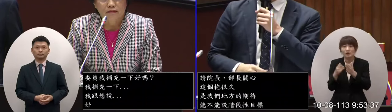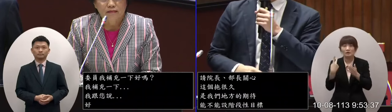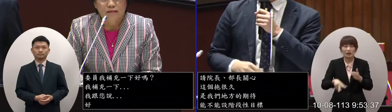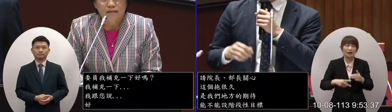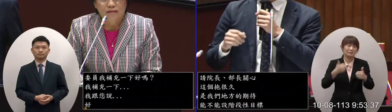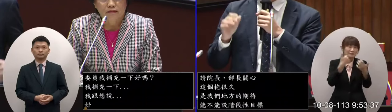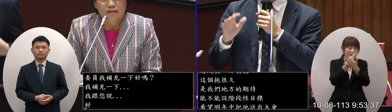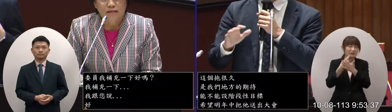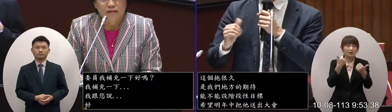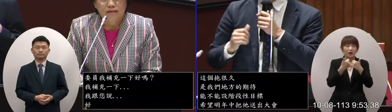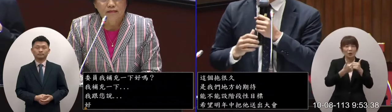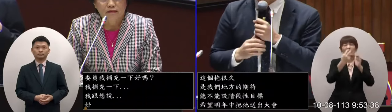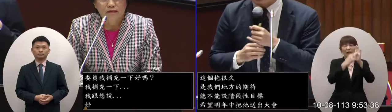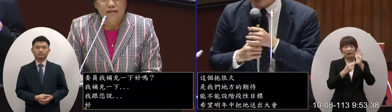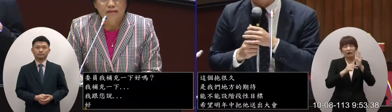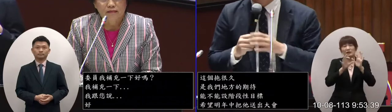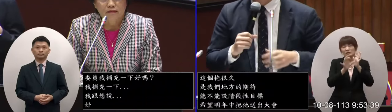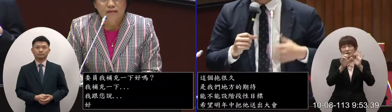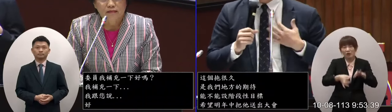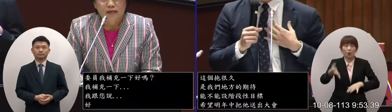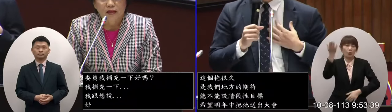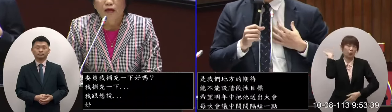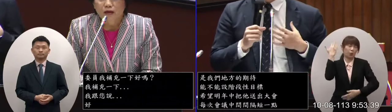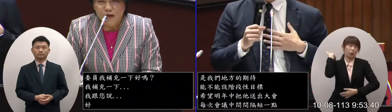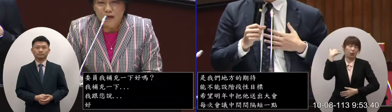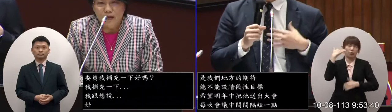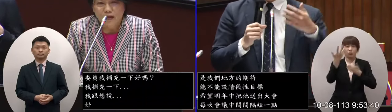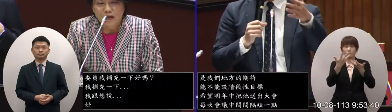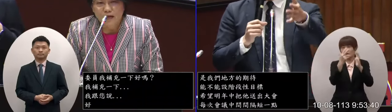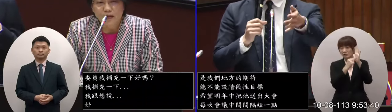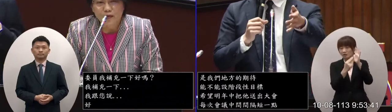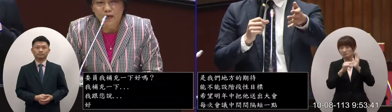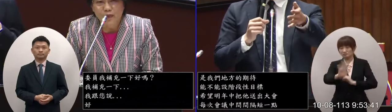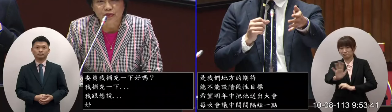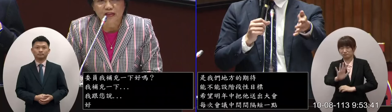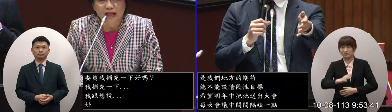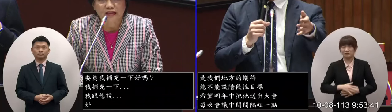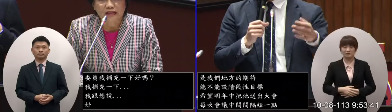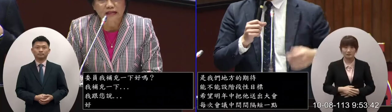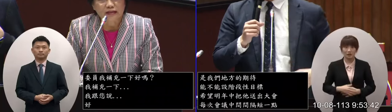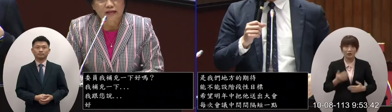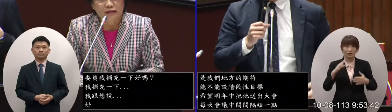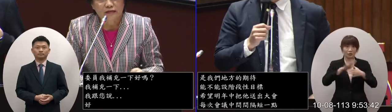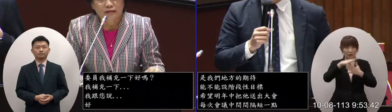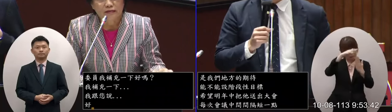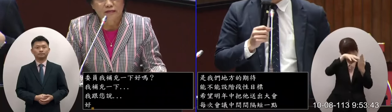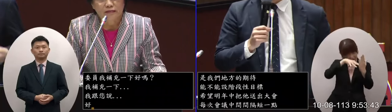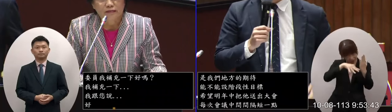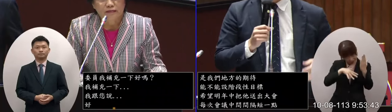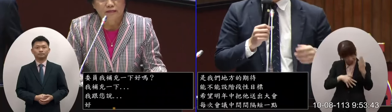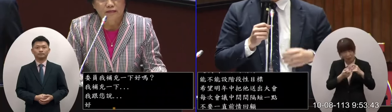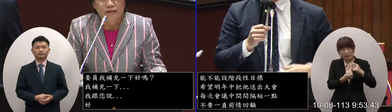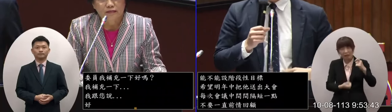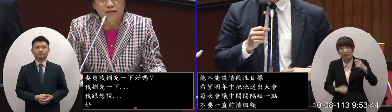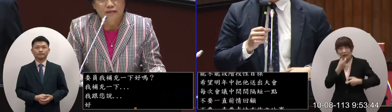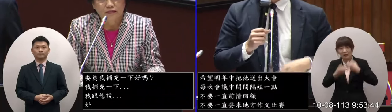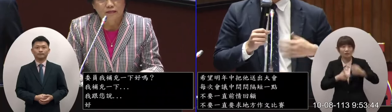keep asking for local essay competitions . That's our local expectation. I know that the president has also been a legislator in the past and is a public representative.